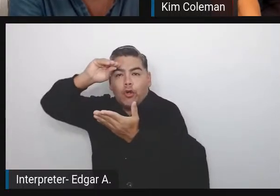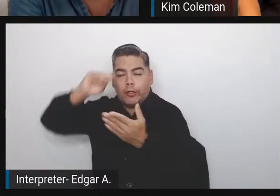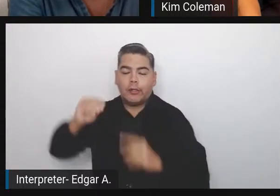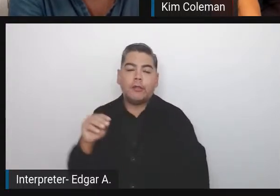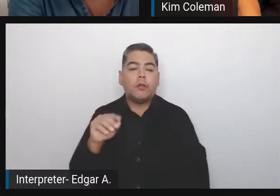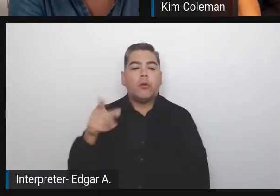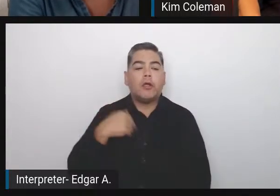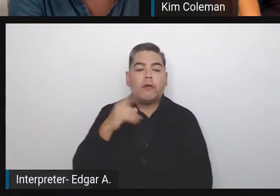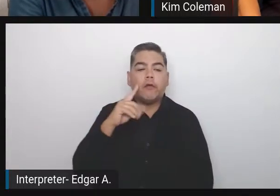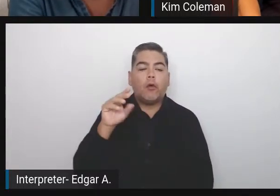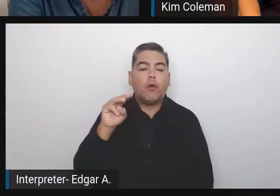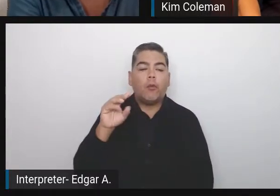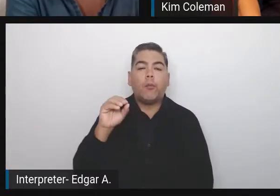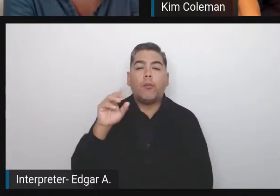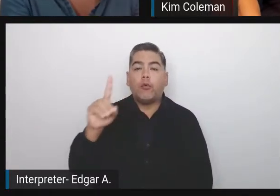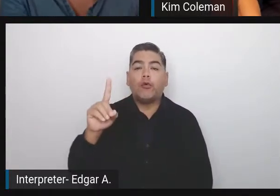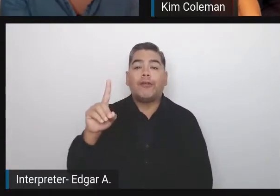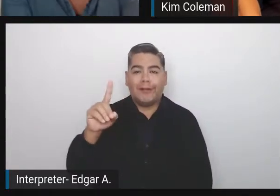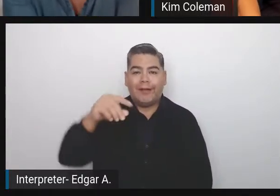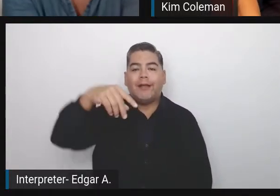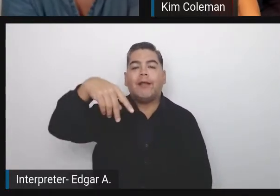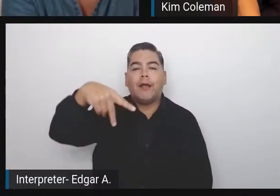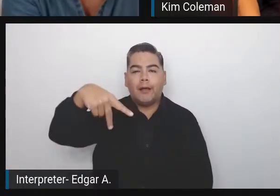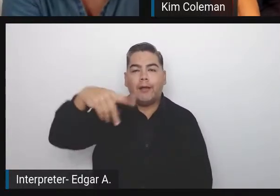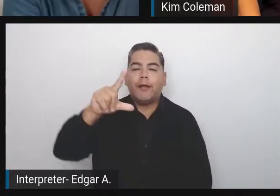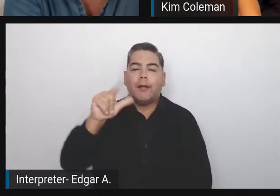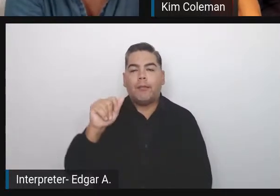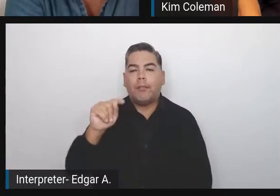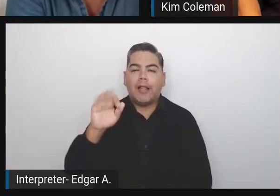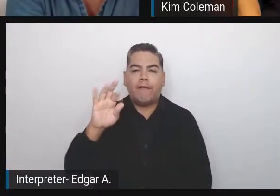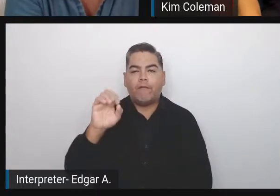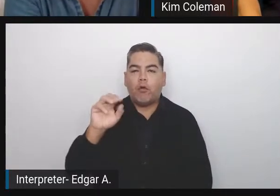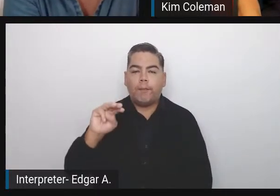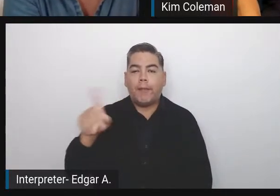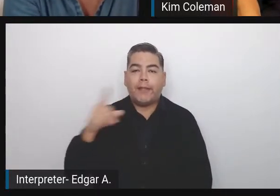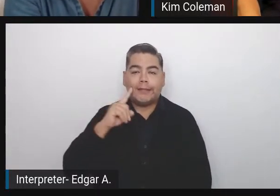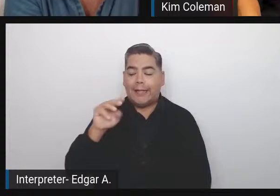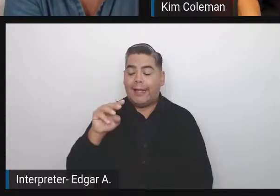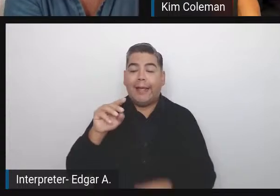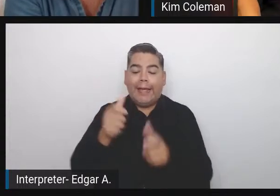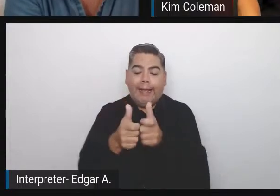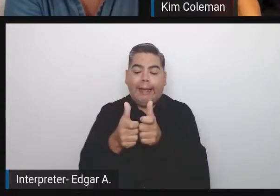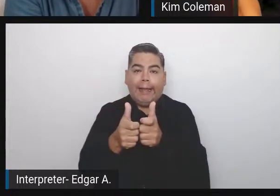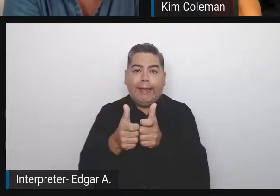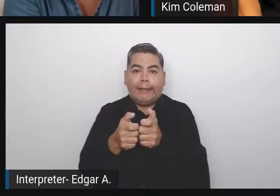is not directly on the main page but we have content when it comes to learning. We have the Moodle platform where we put